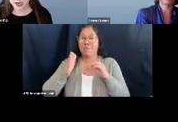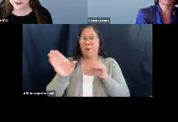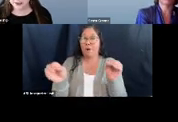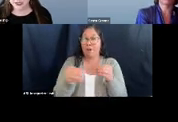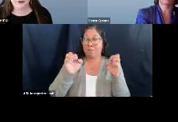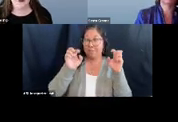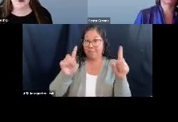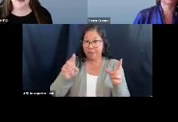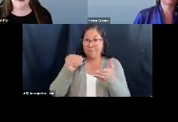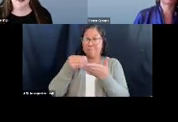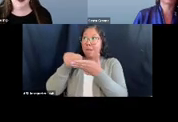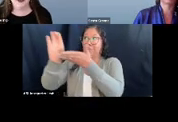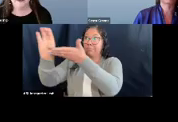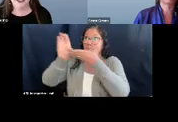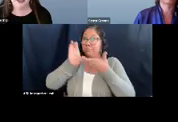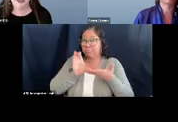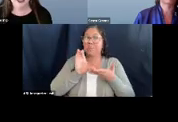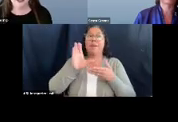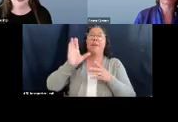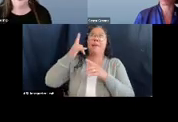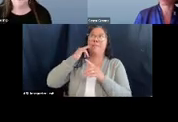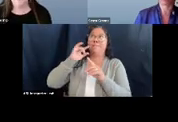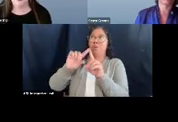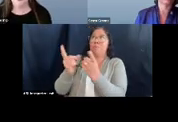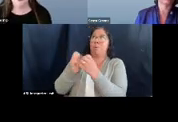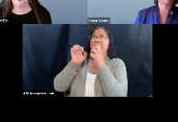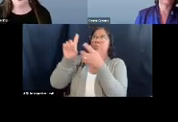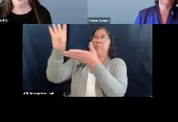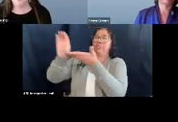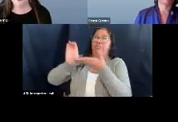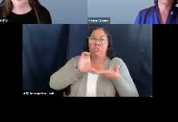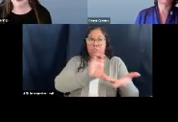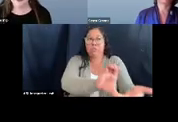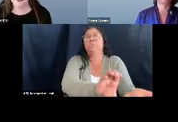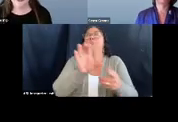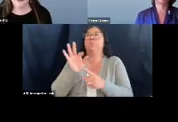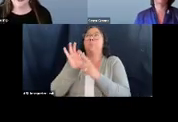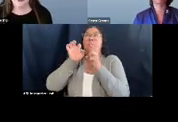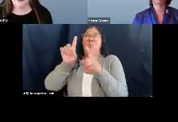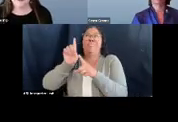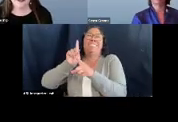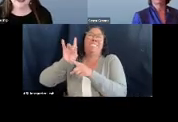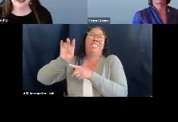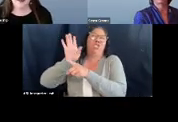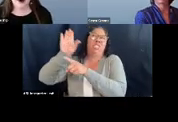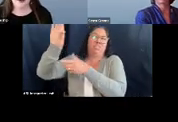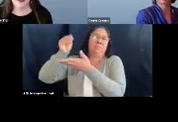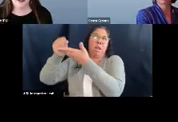by the California Department of Education Special Education Division and is a key part